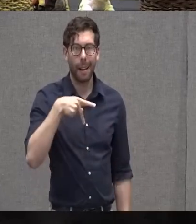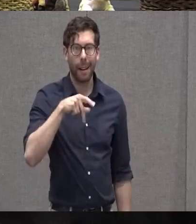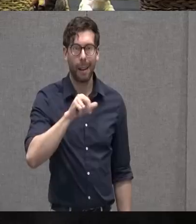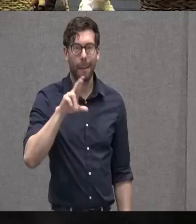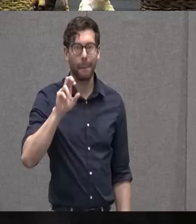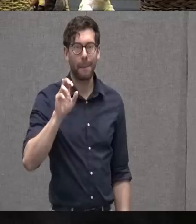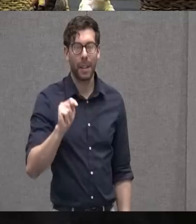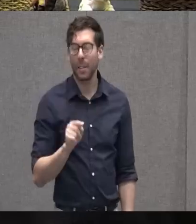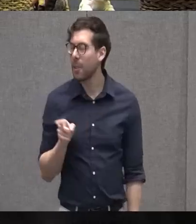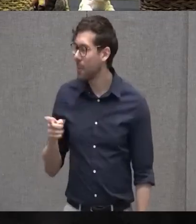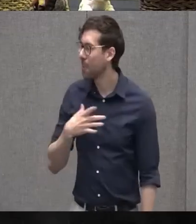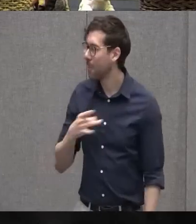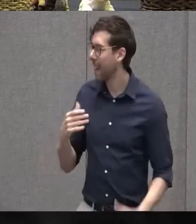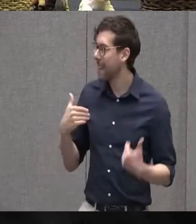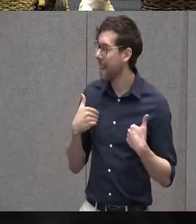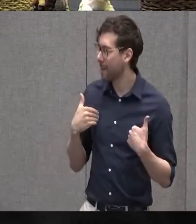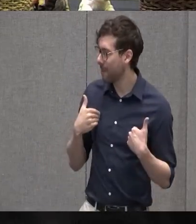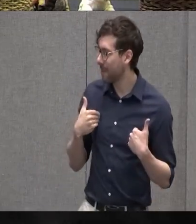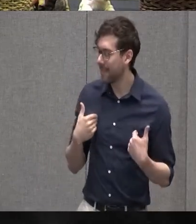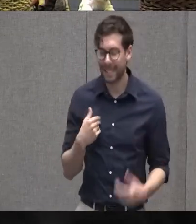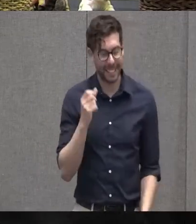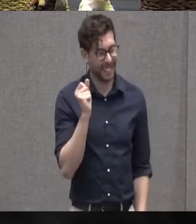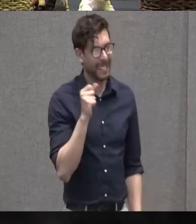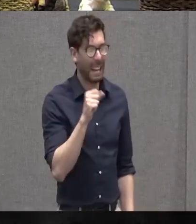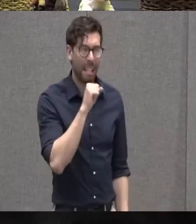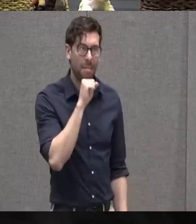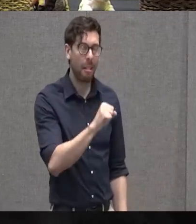I do and I love animals and I love nature.